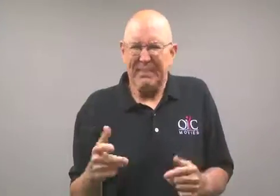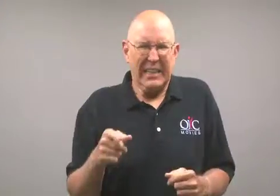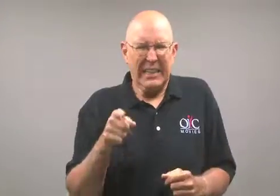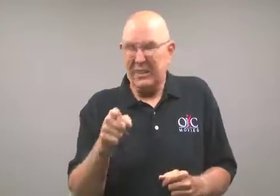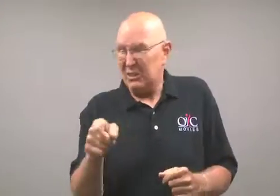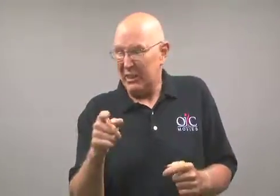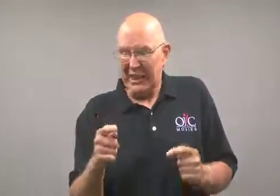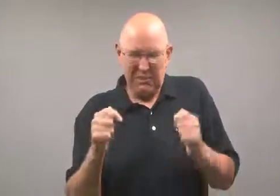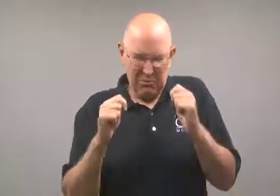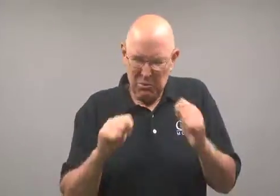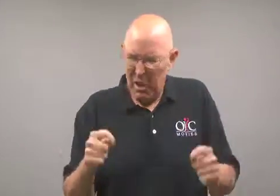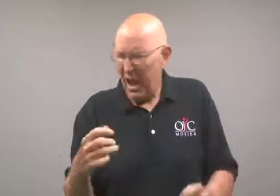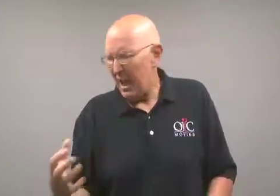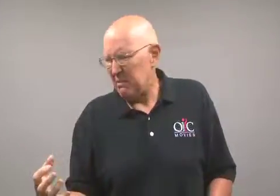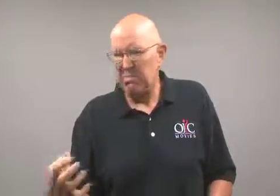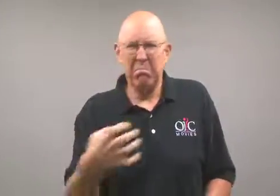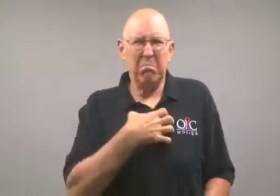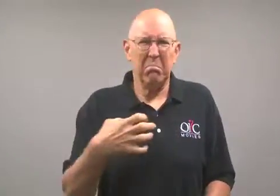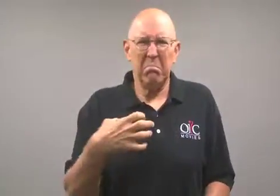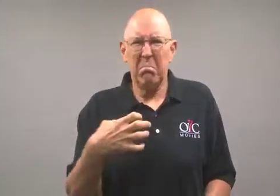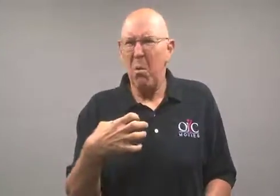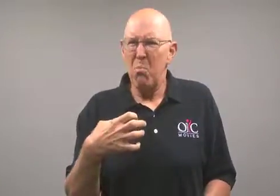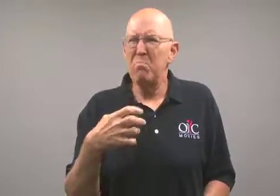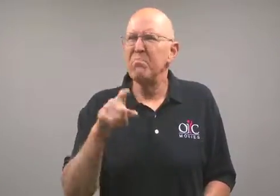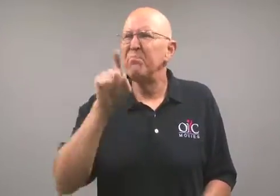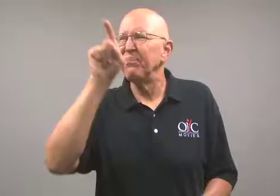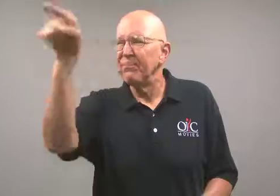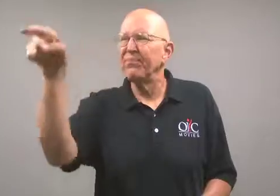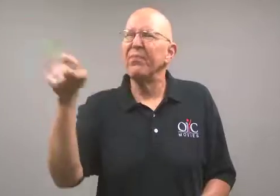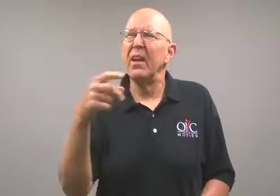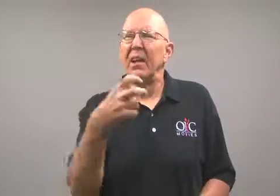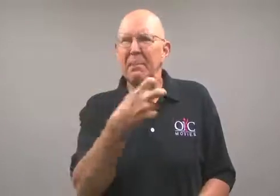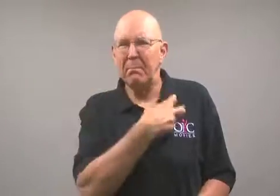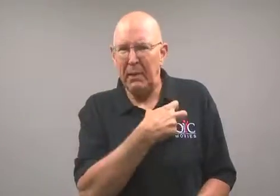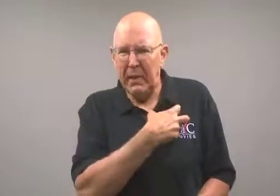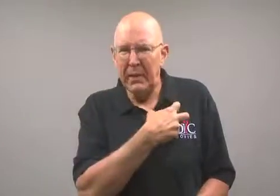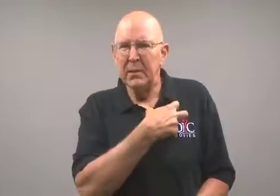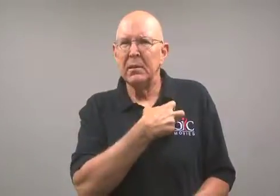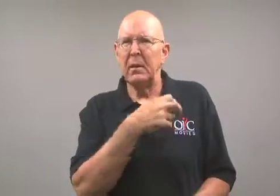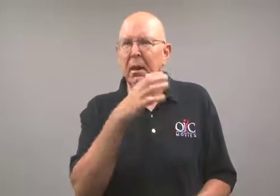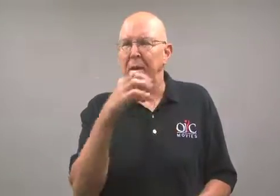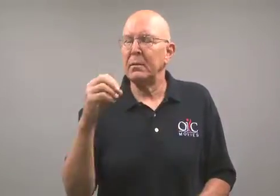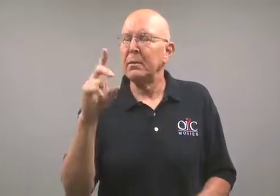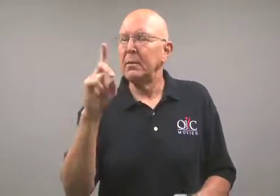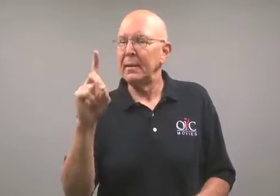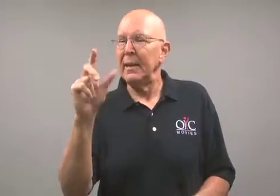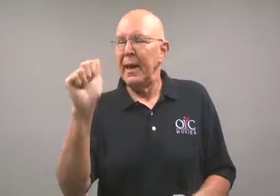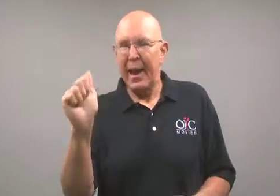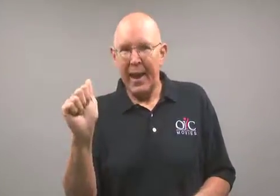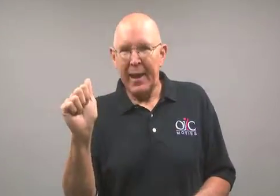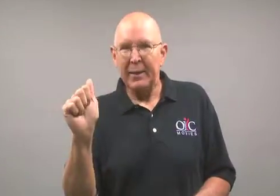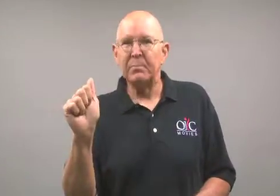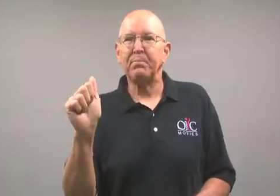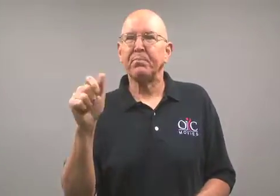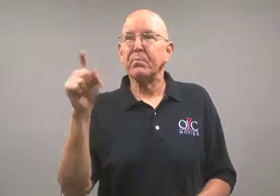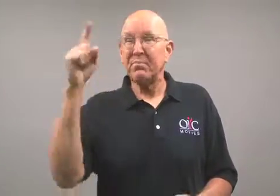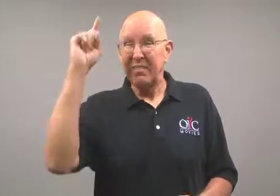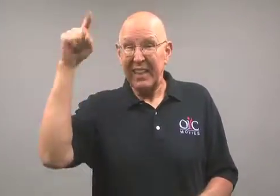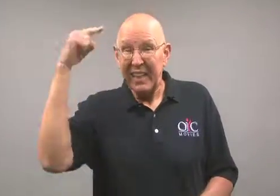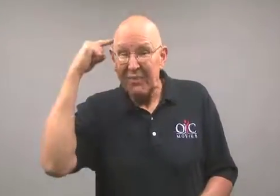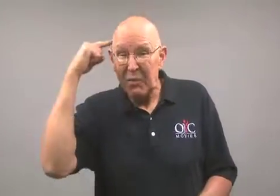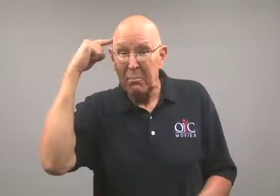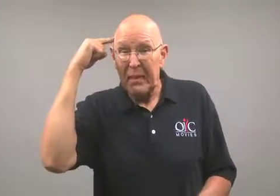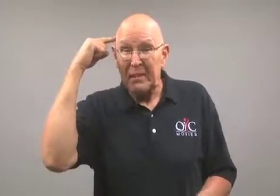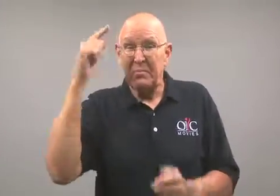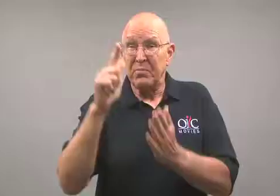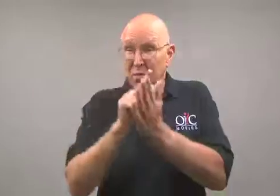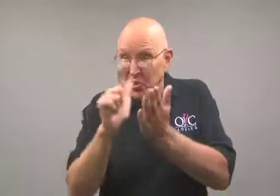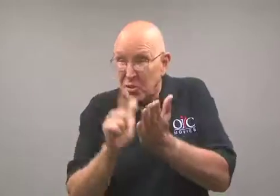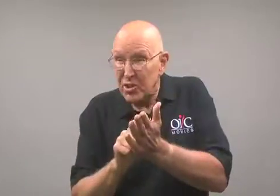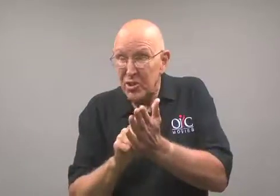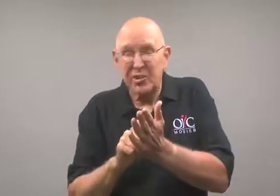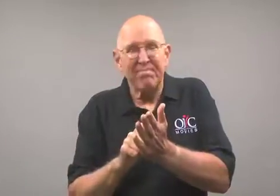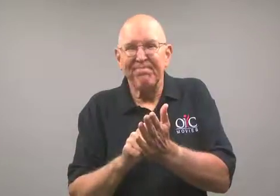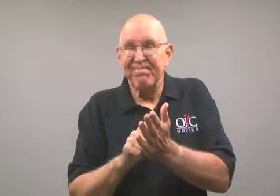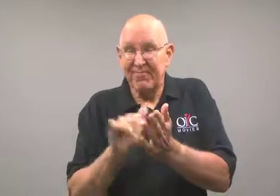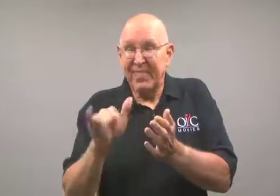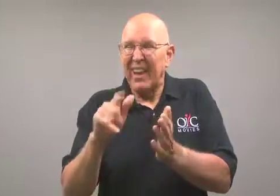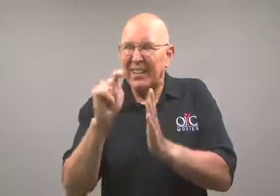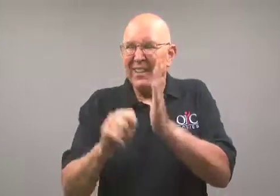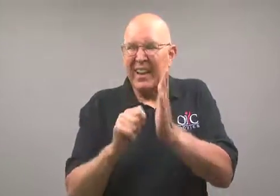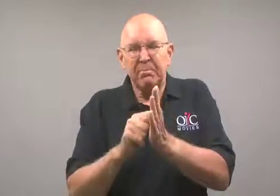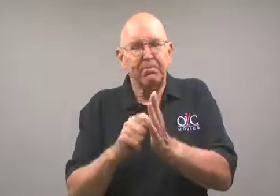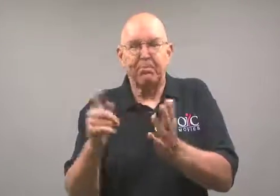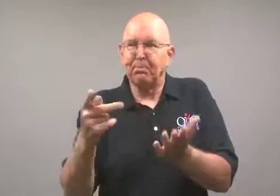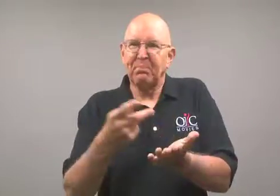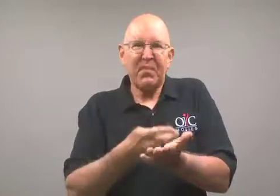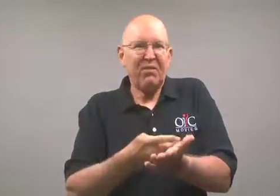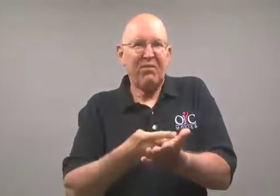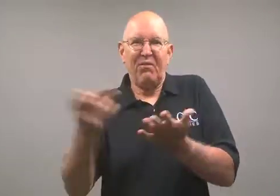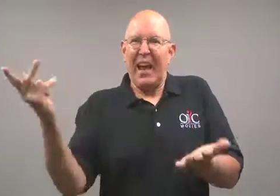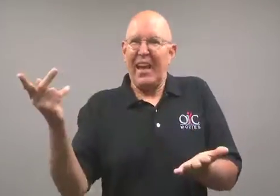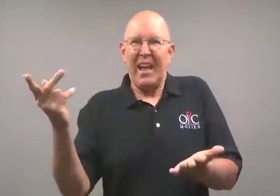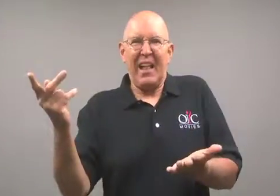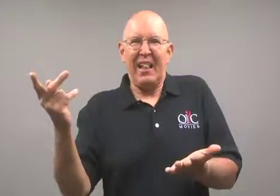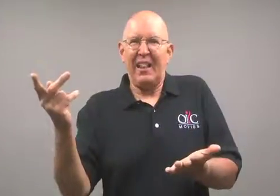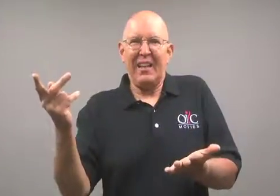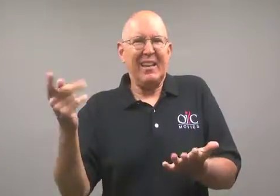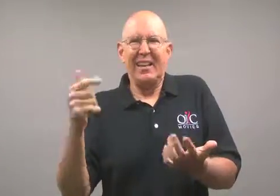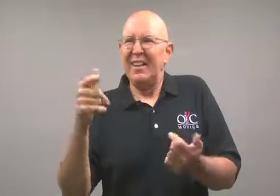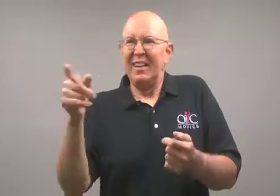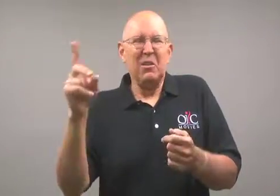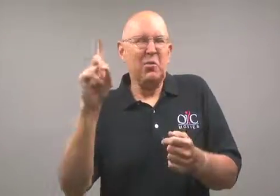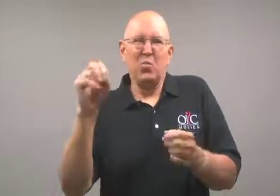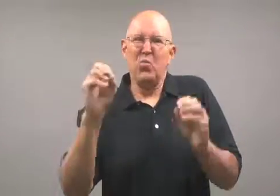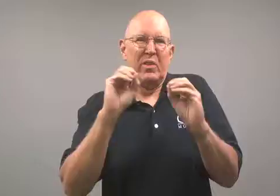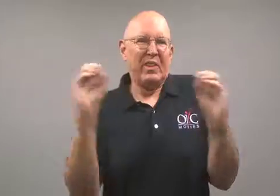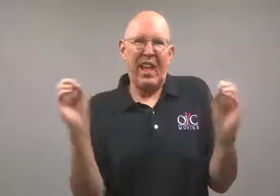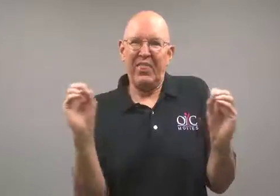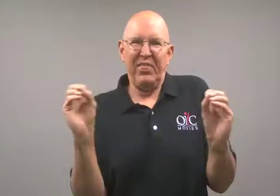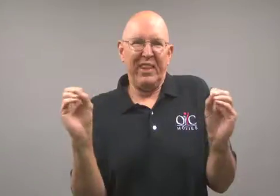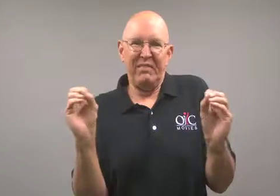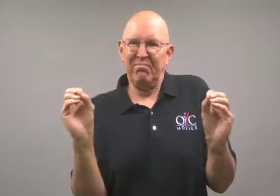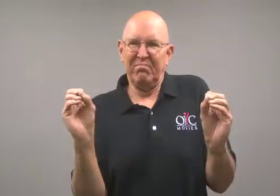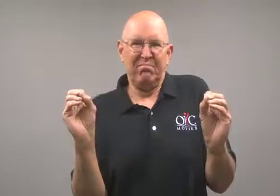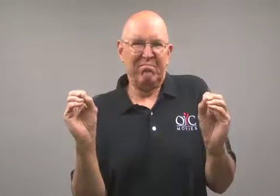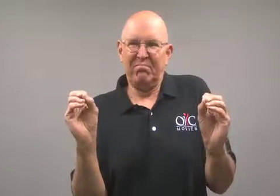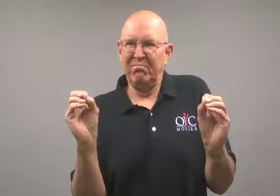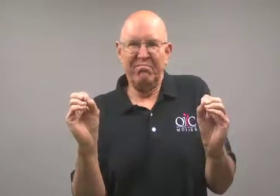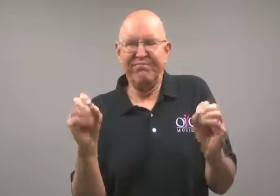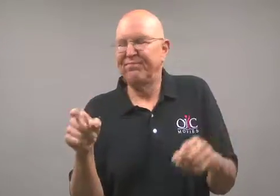She complained but the police and the D.A. did nothing.